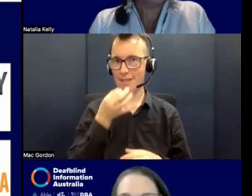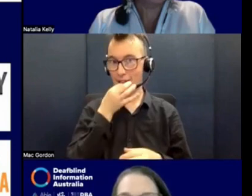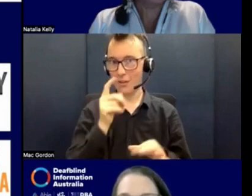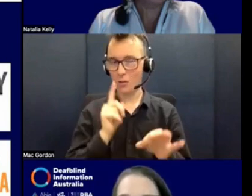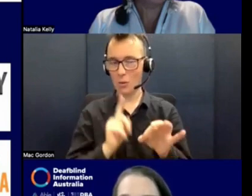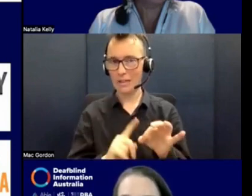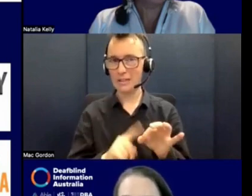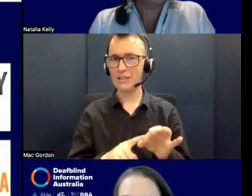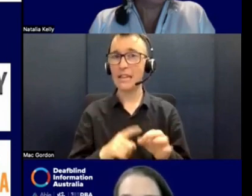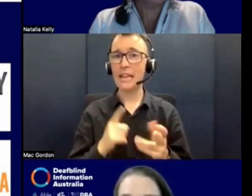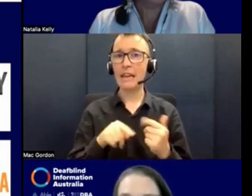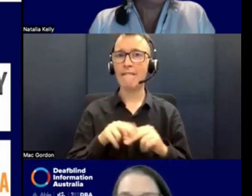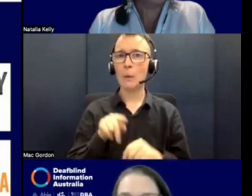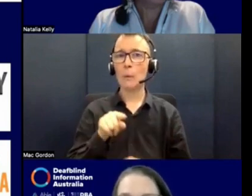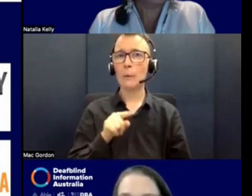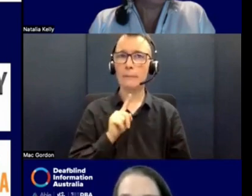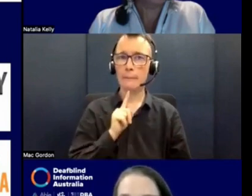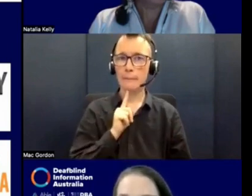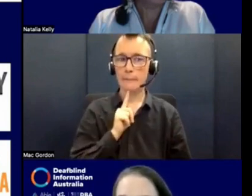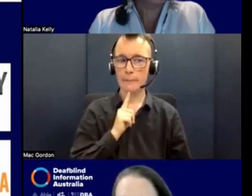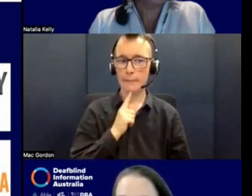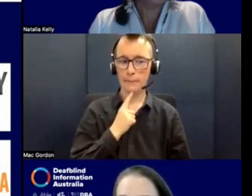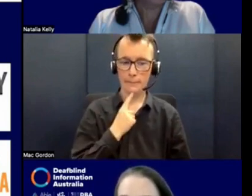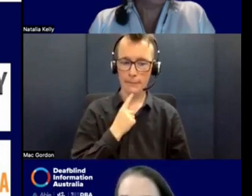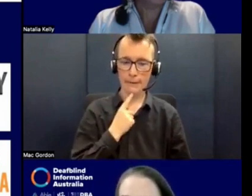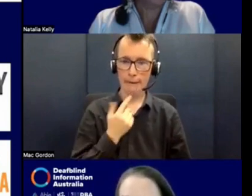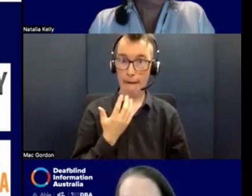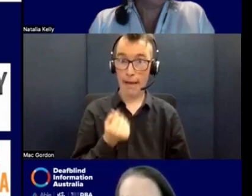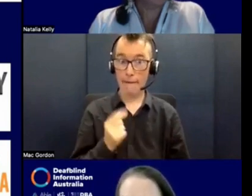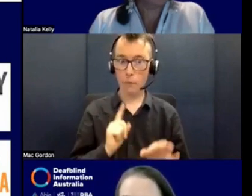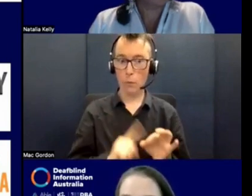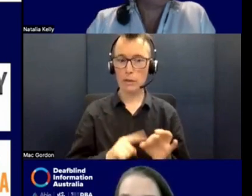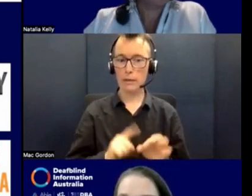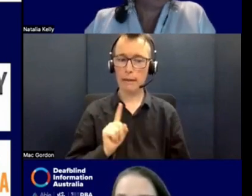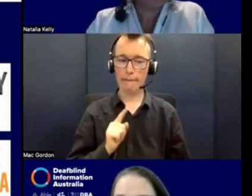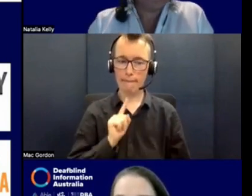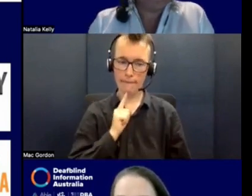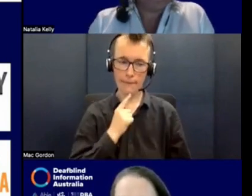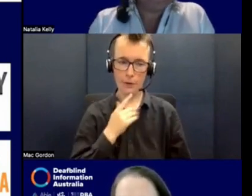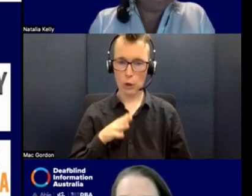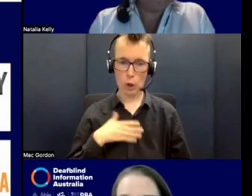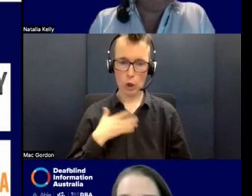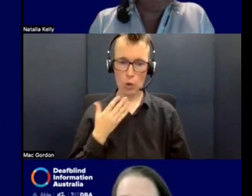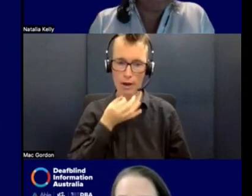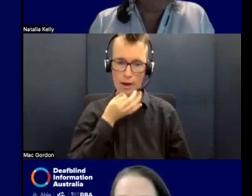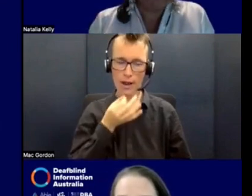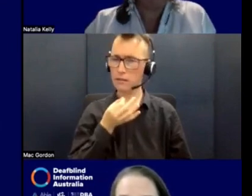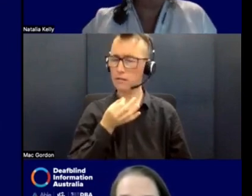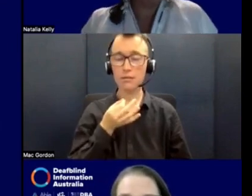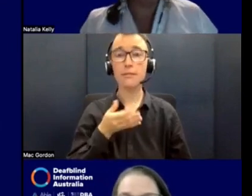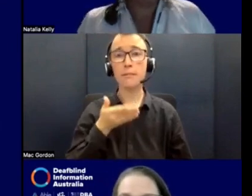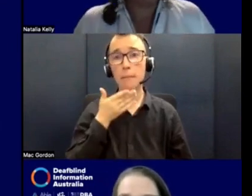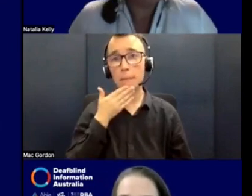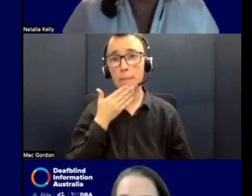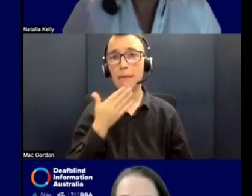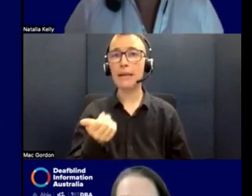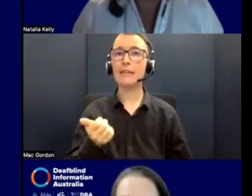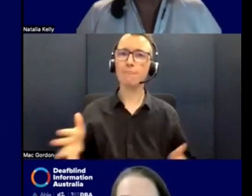be. This is such a unique and rare opportunity to pick the brains of an orthoptist. So yeah please